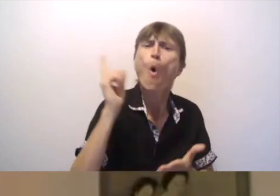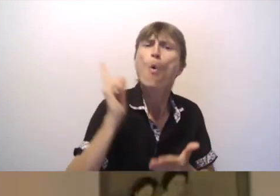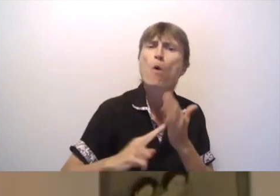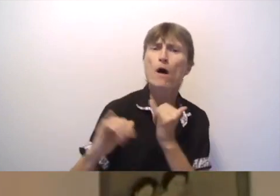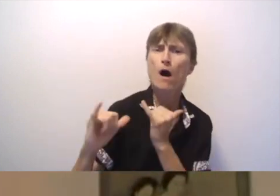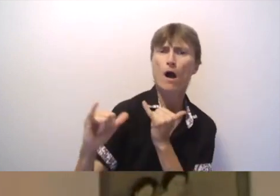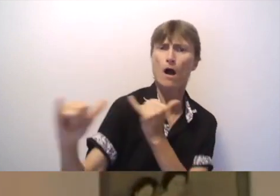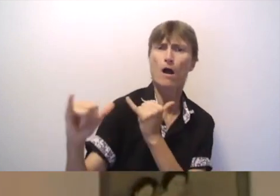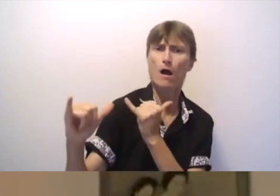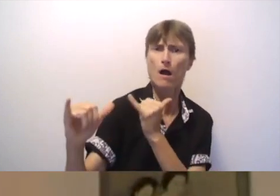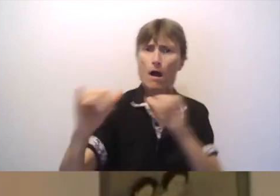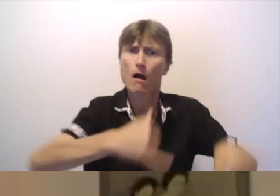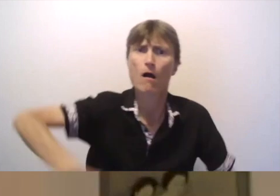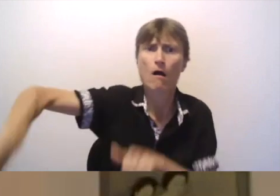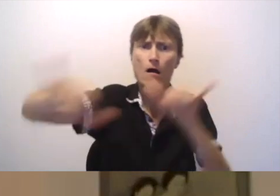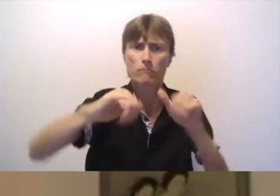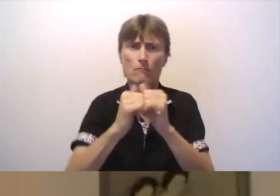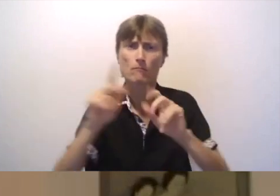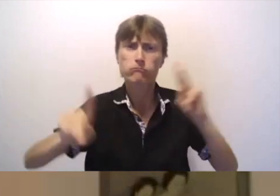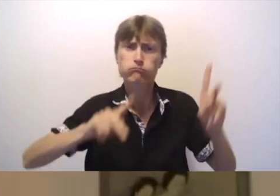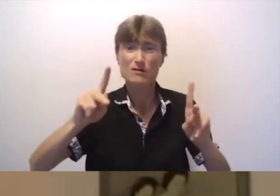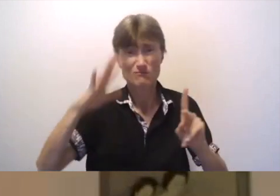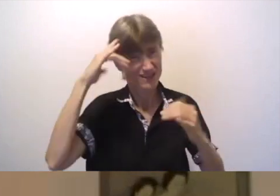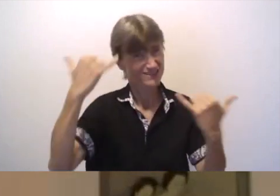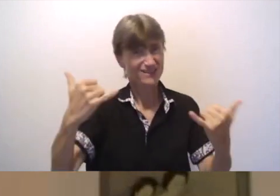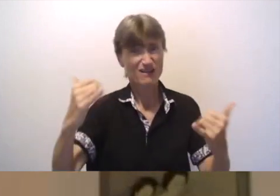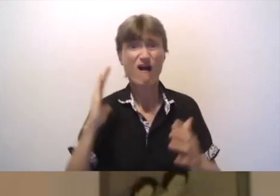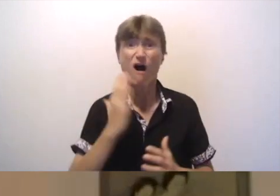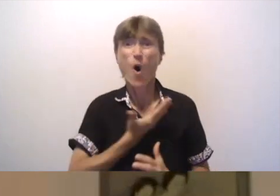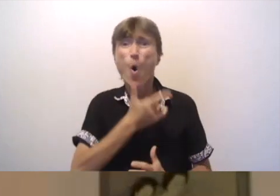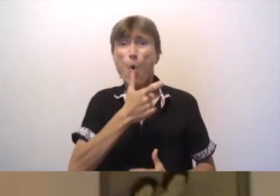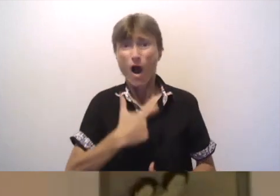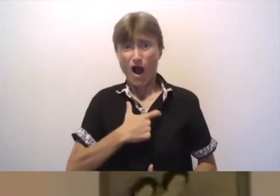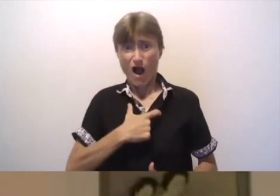today our identities are very complex and that complexity is an important